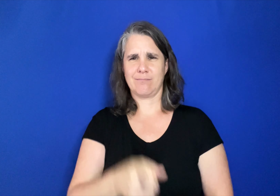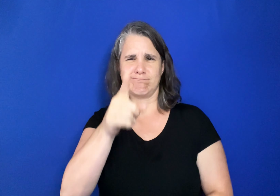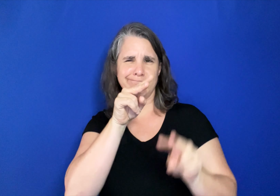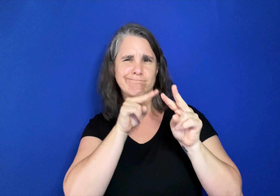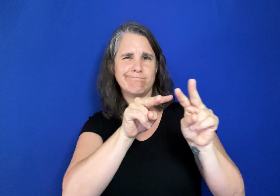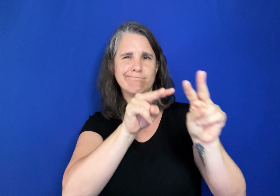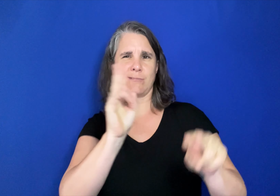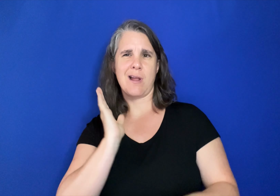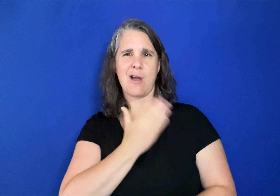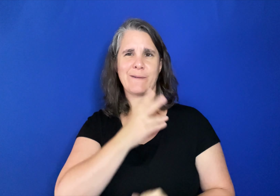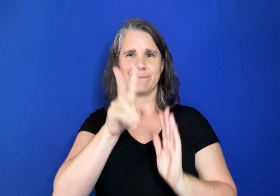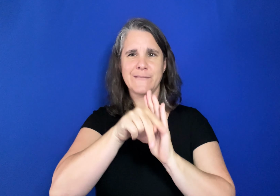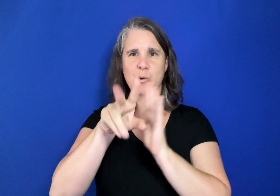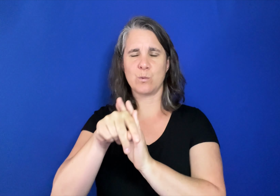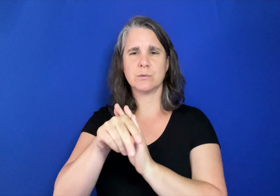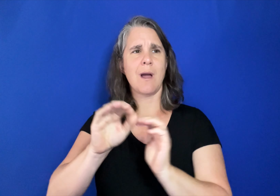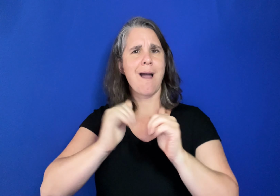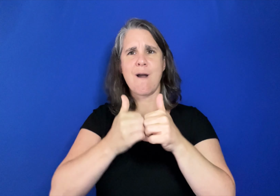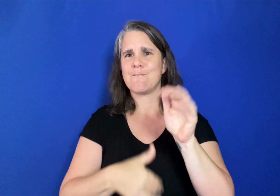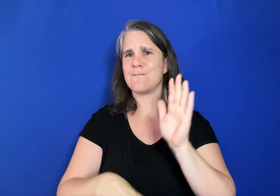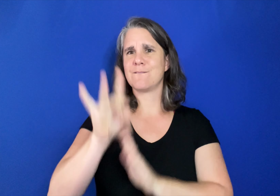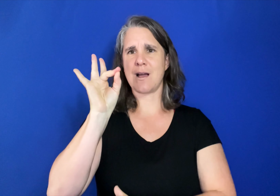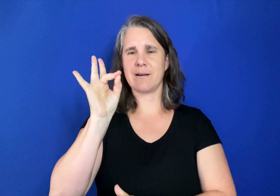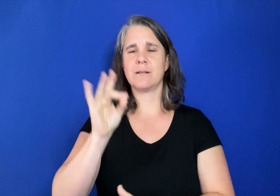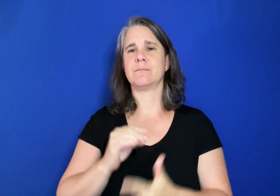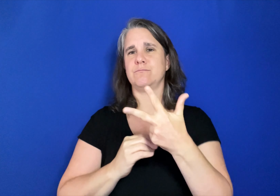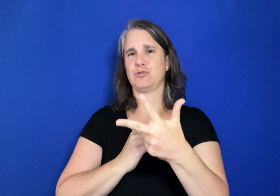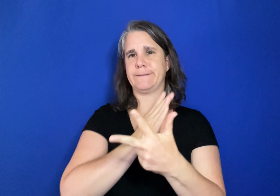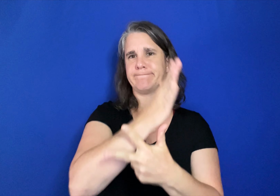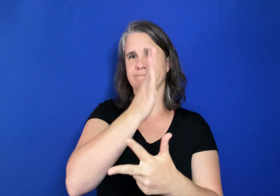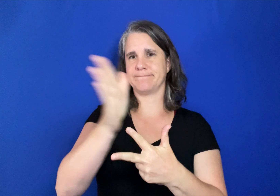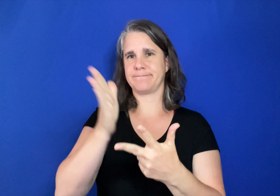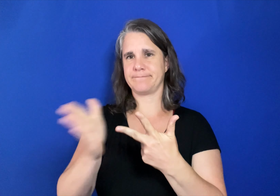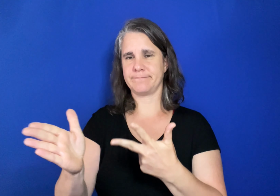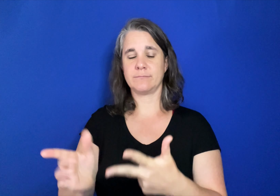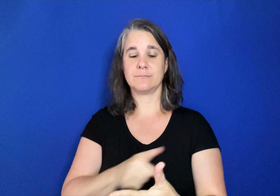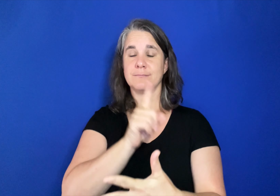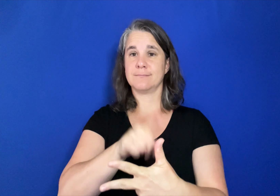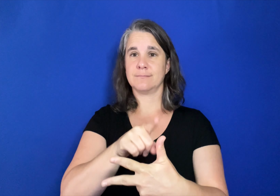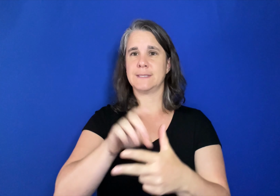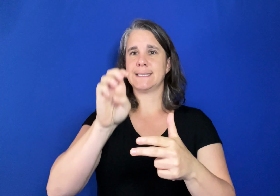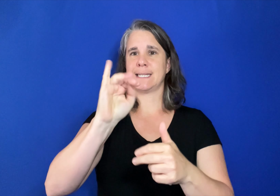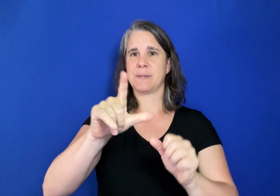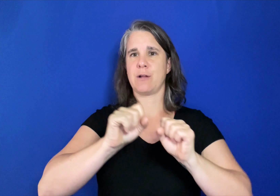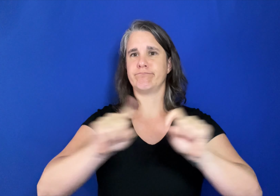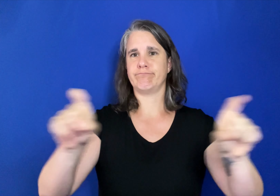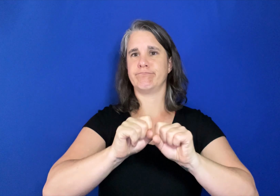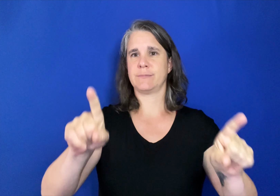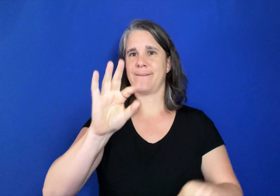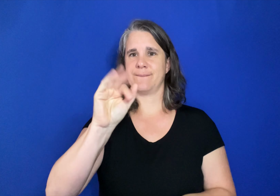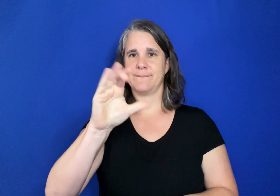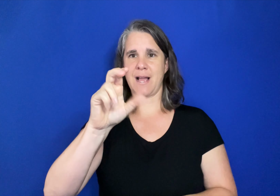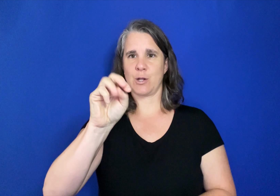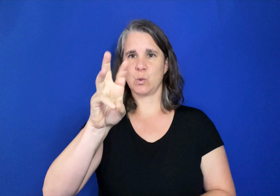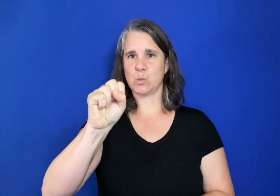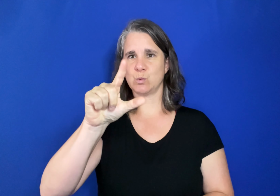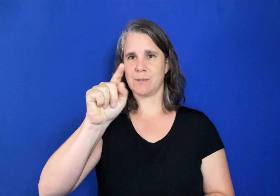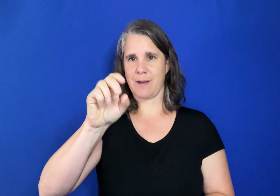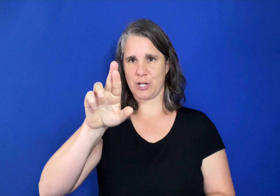Be on the lookout for them! If you want to know where to find them, there are several easy ways: 1. Fac News emails, which are emailed to the faculty newsletter